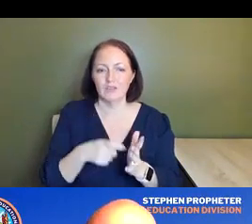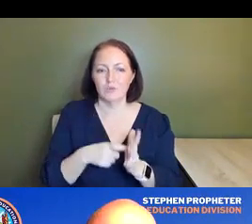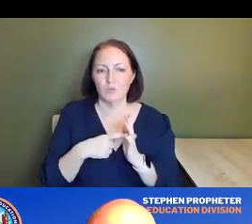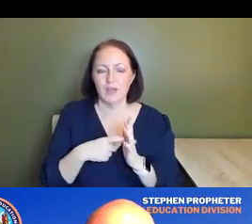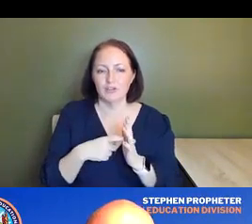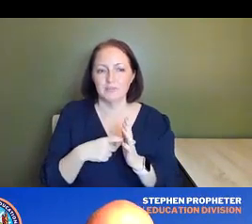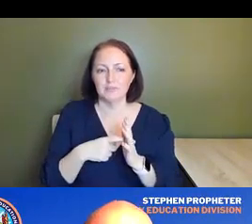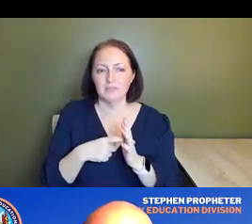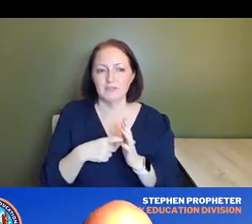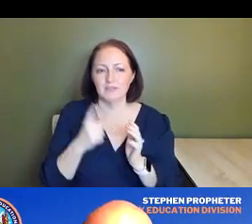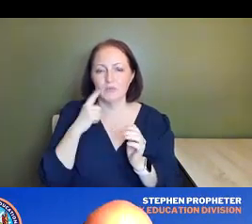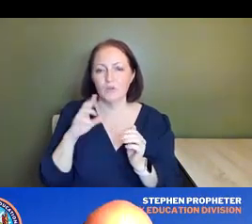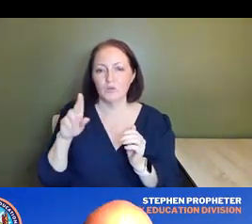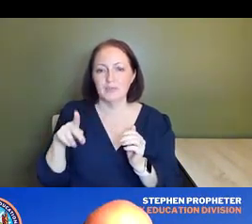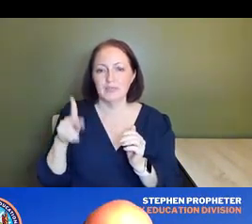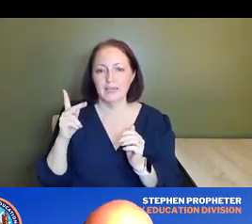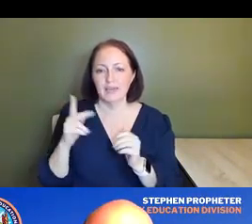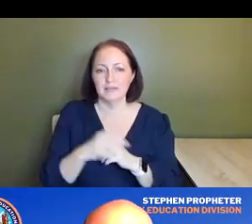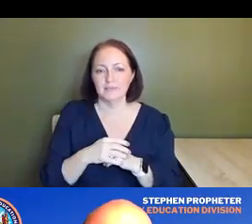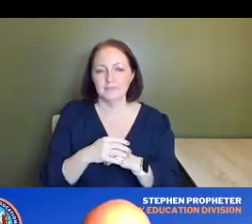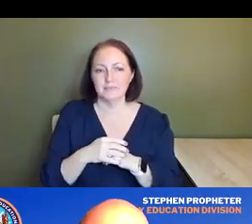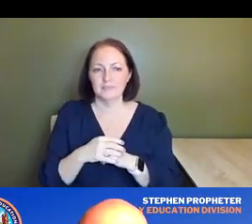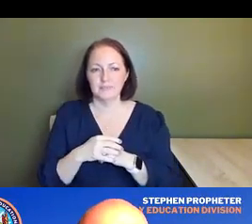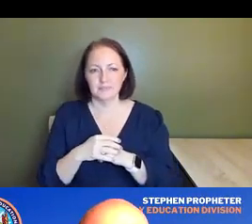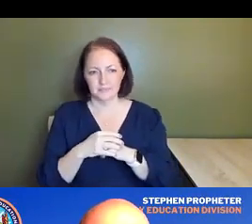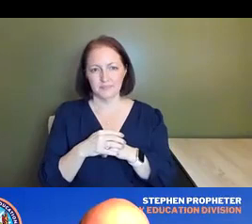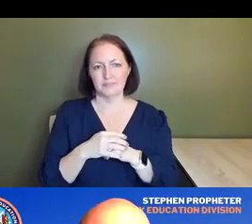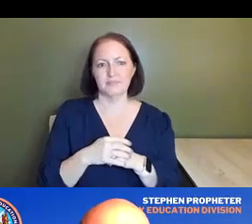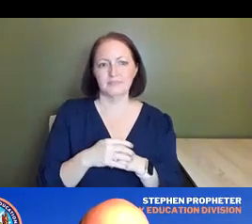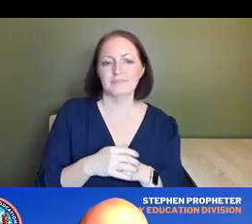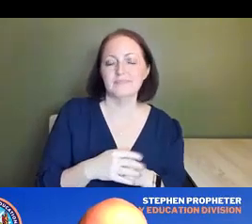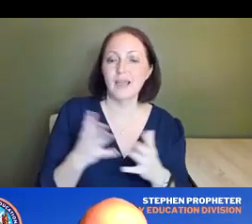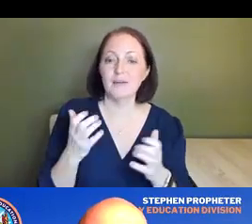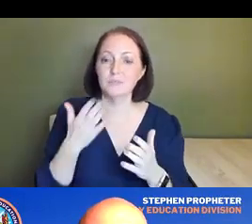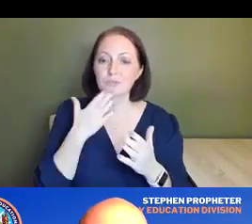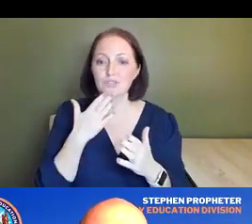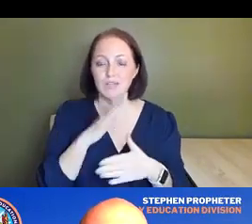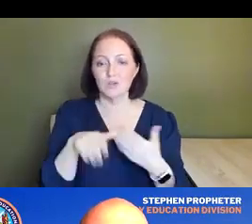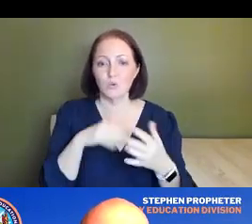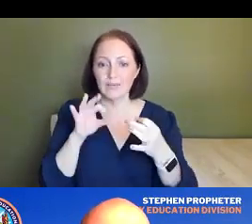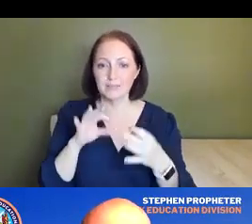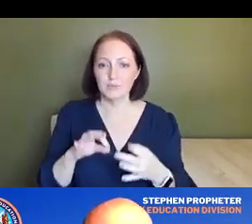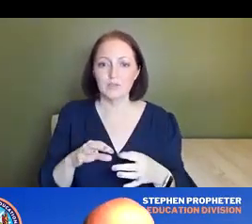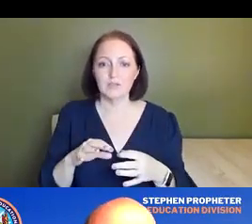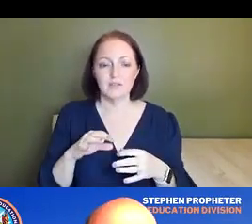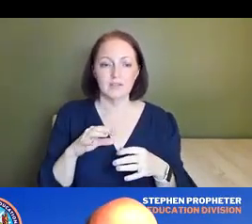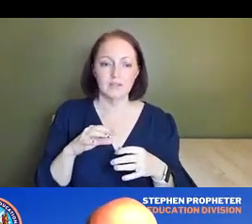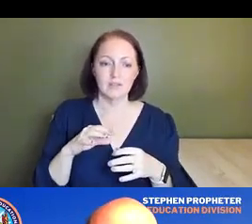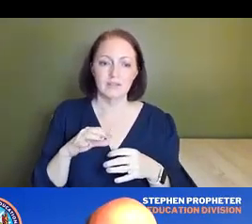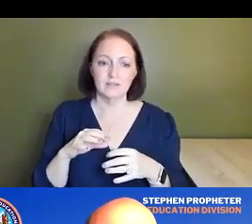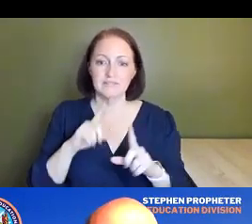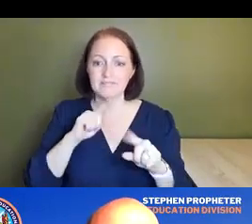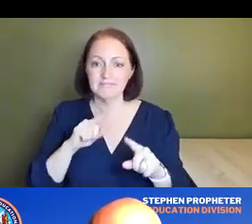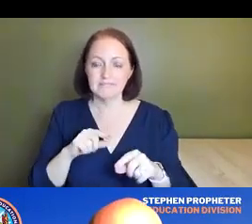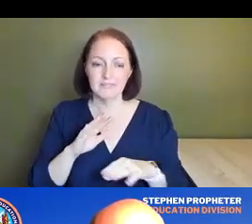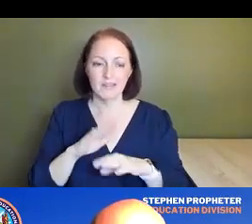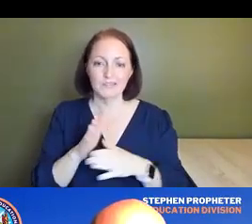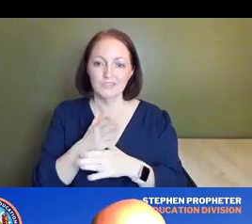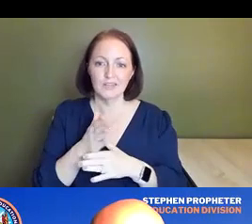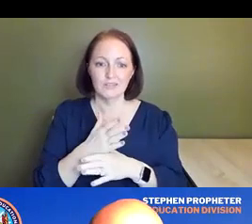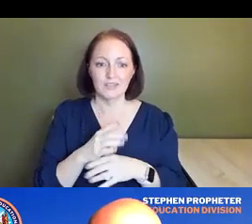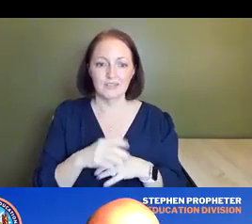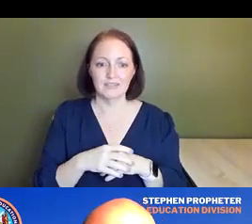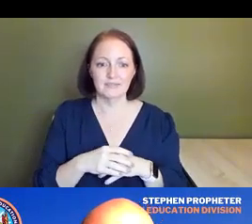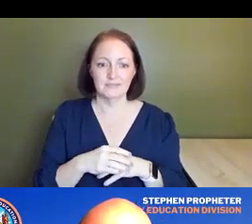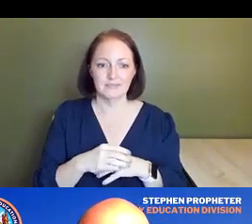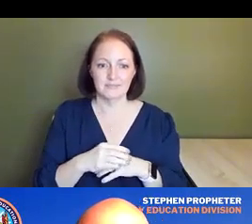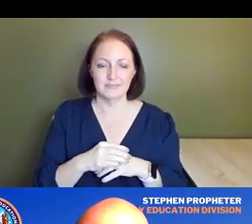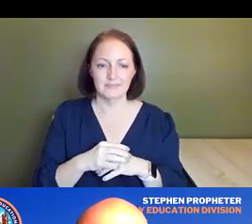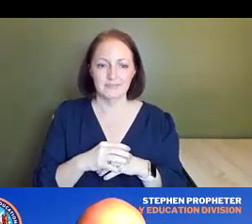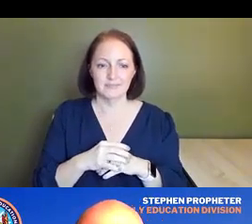of UPK. So I want to appreciate everybody's inputs on on these on sharing the where where